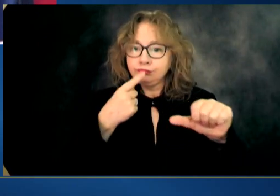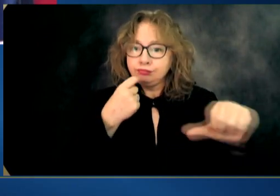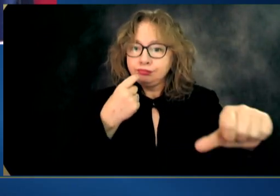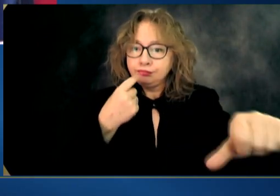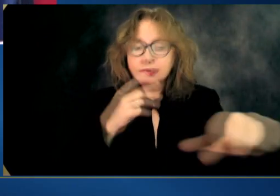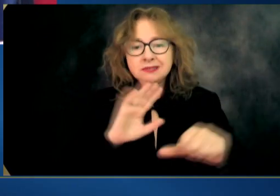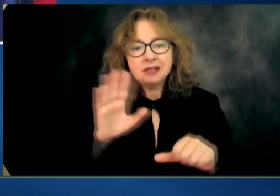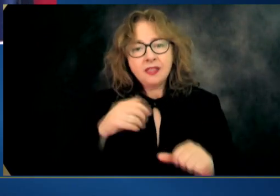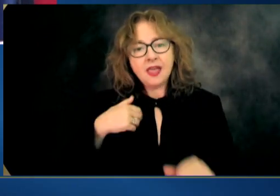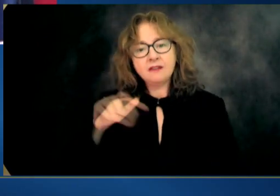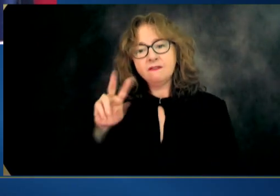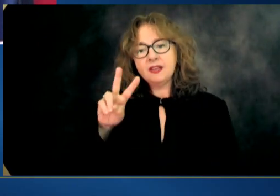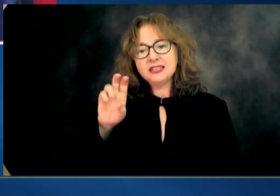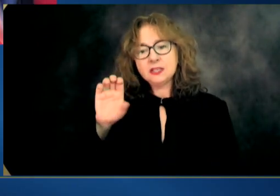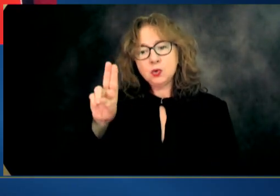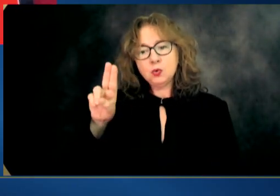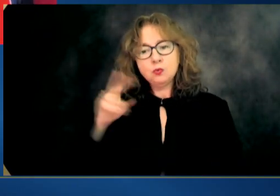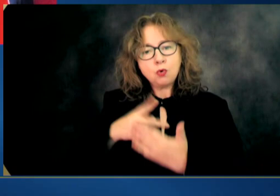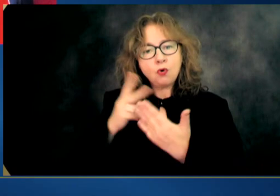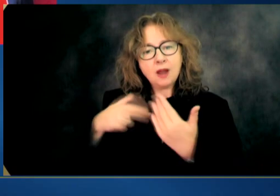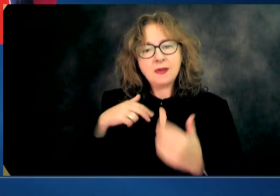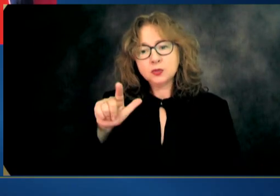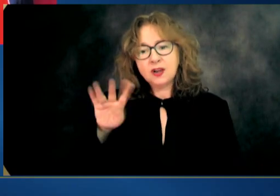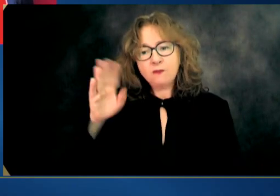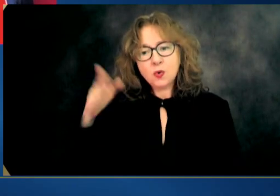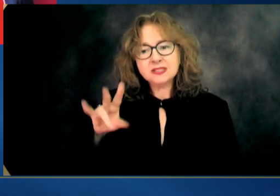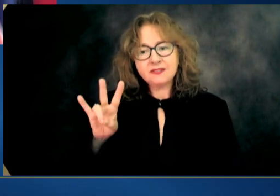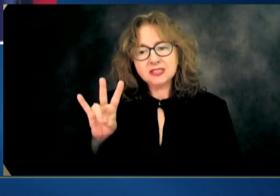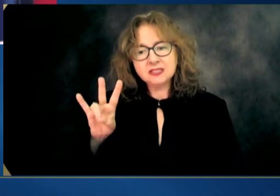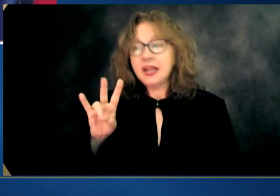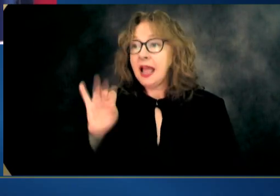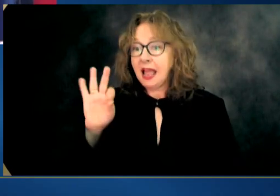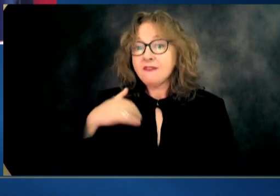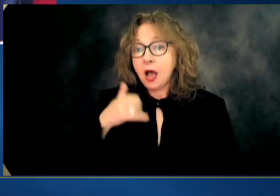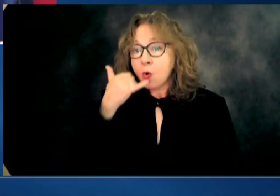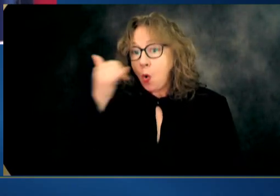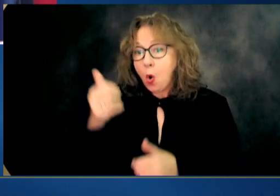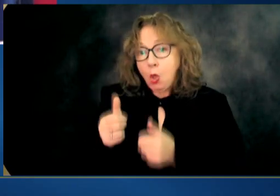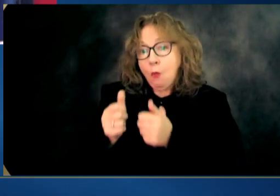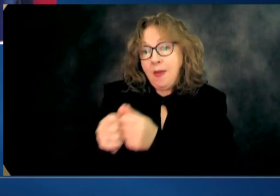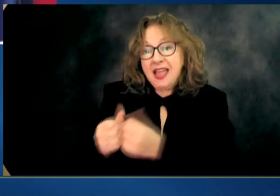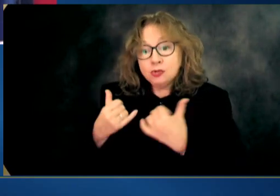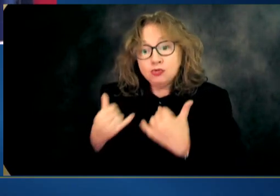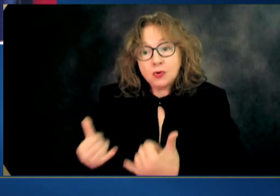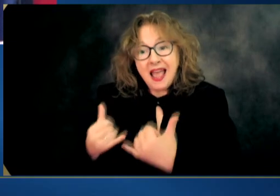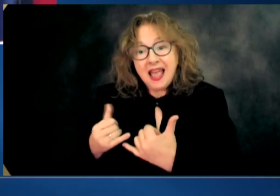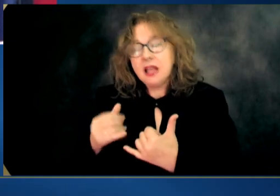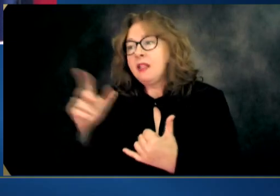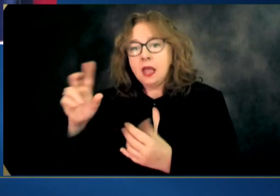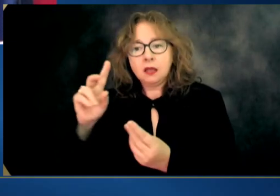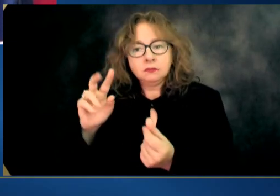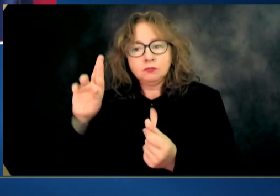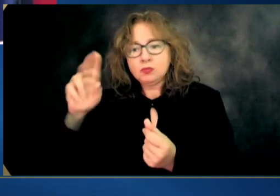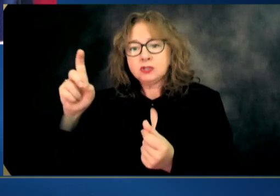VCU program that if I call today or page today, they can prescribe a pain medication if I didn't